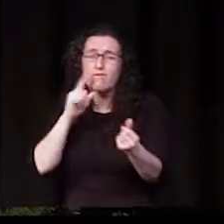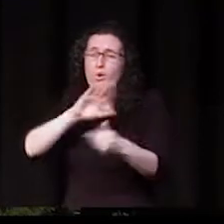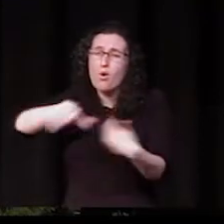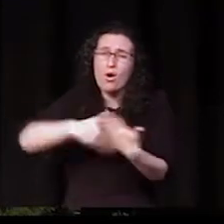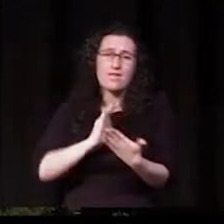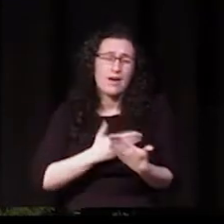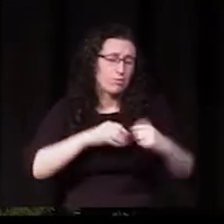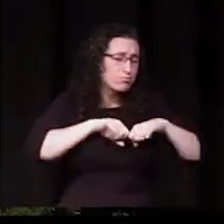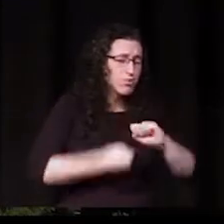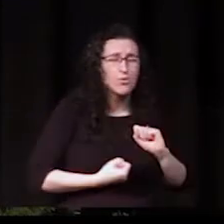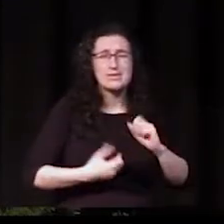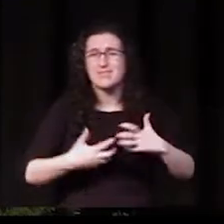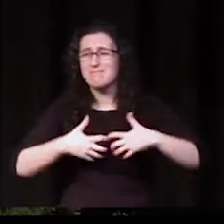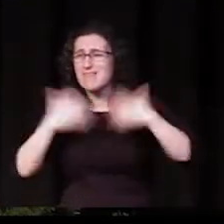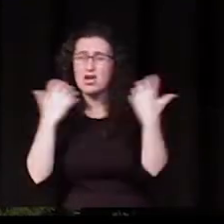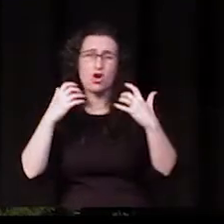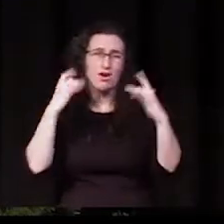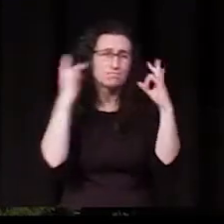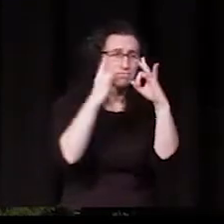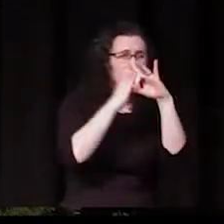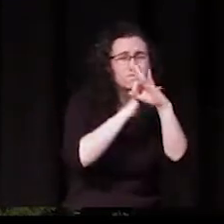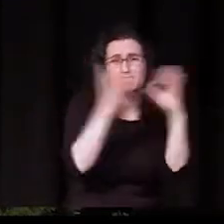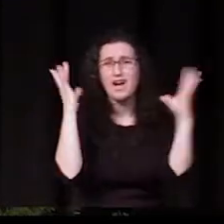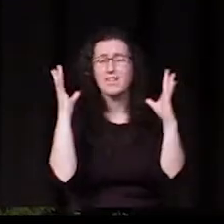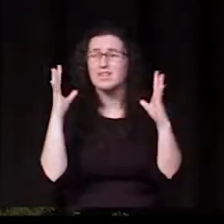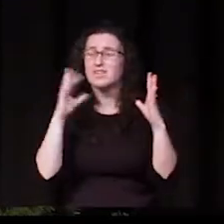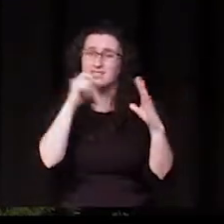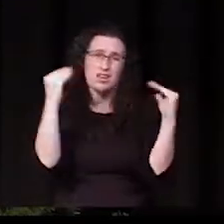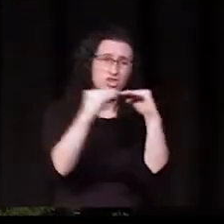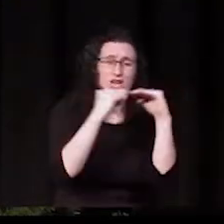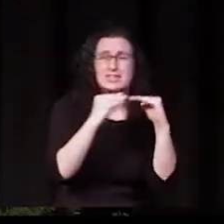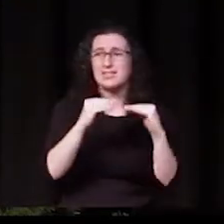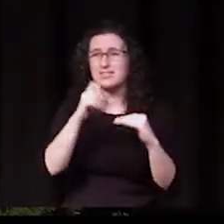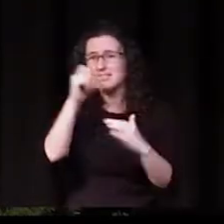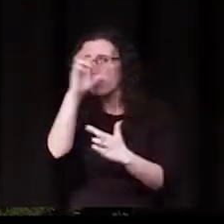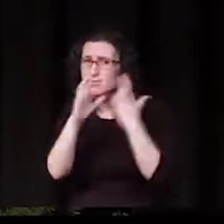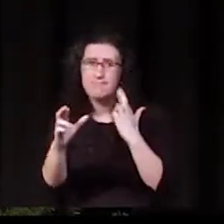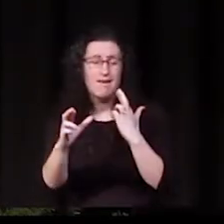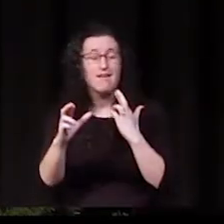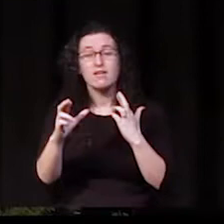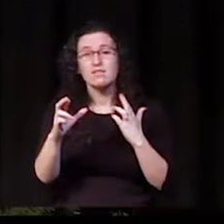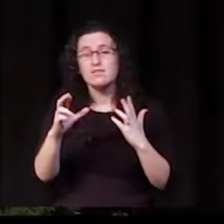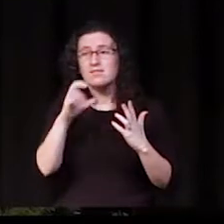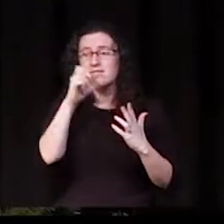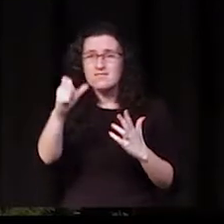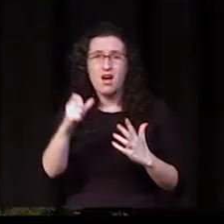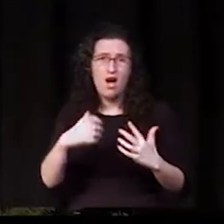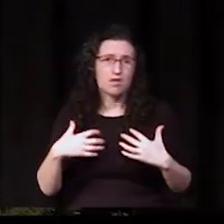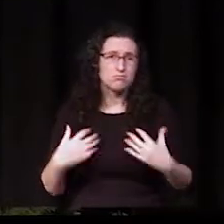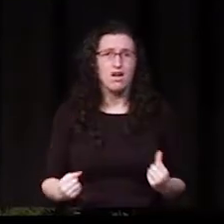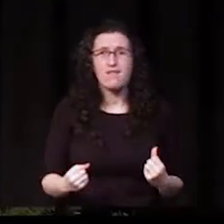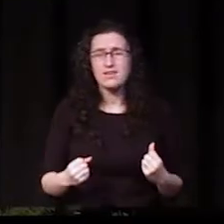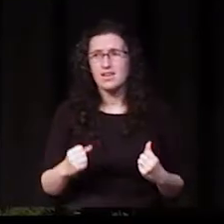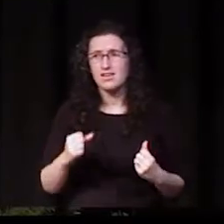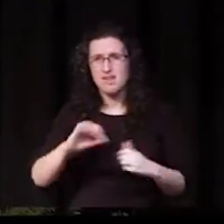our anger, and the violence, and the injustice, and the disrespect, the insecurity, the betrayal.